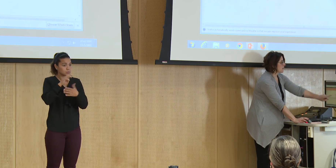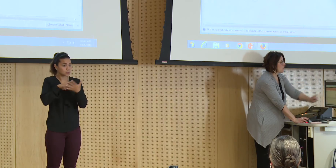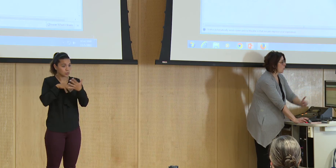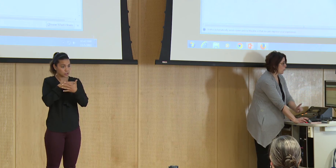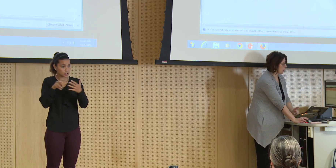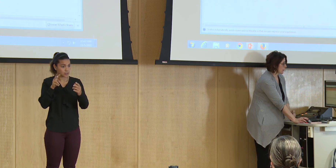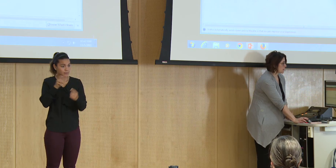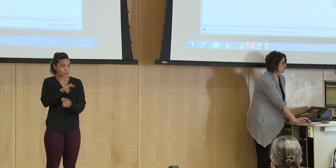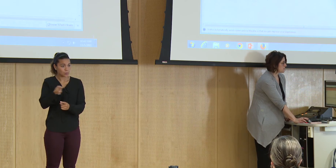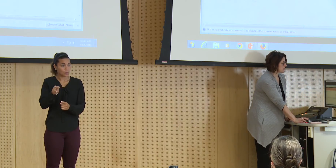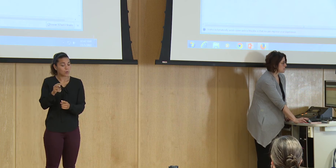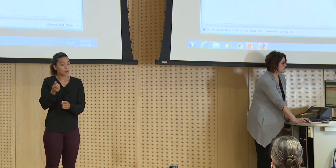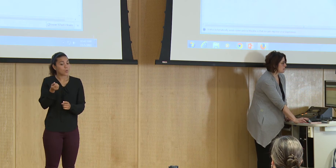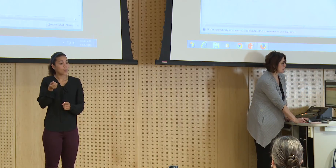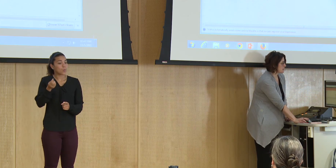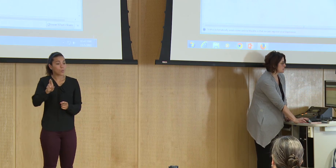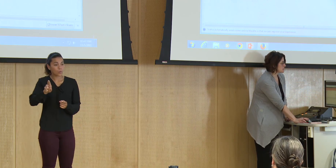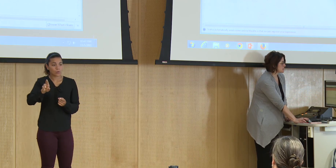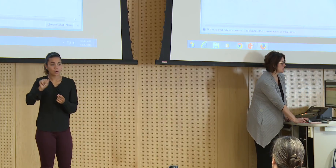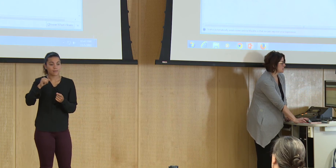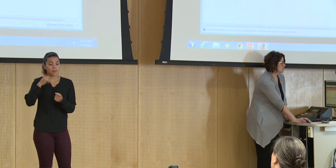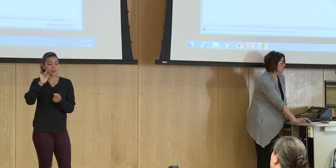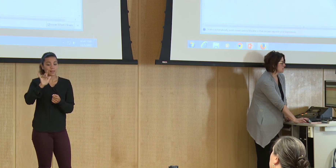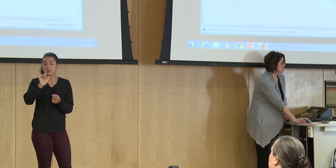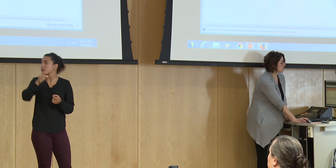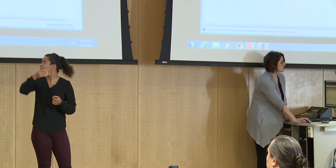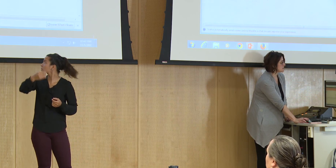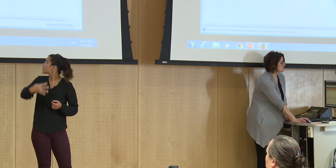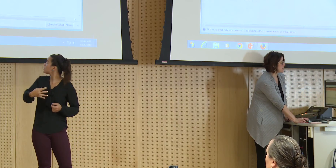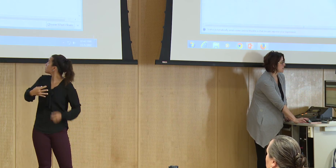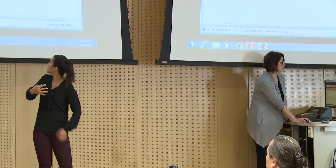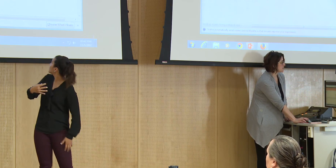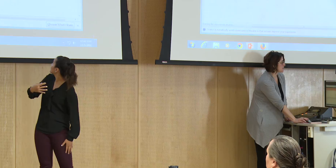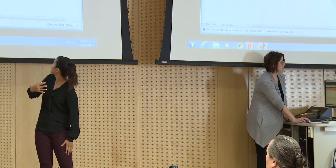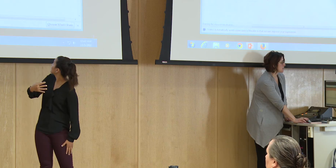or if I click on this, or I can--rather...